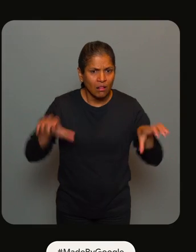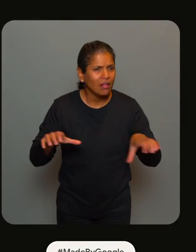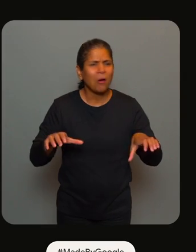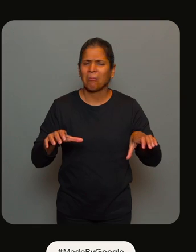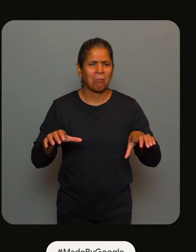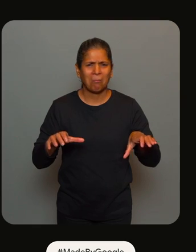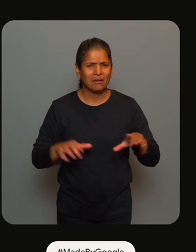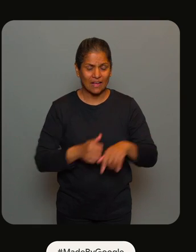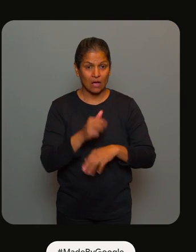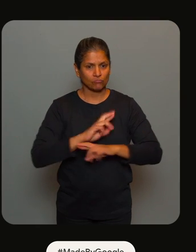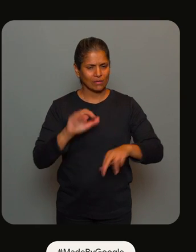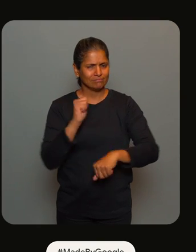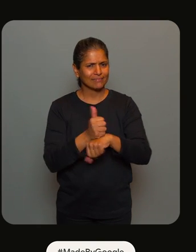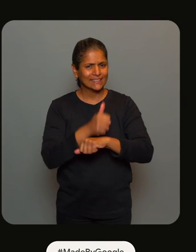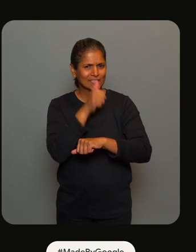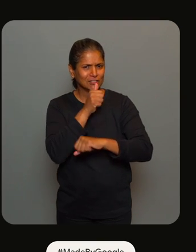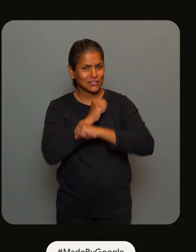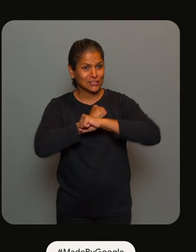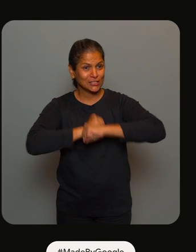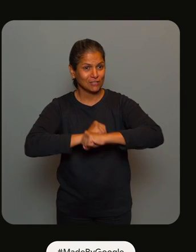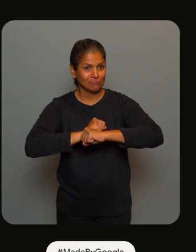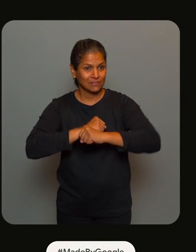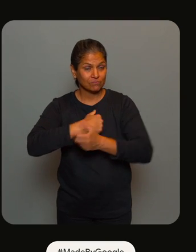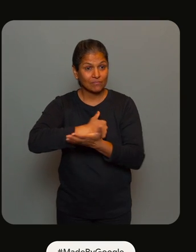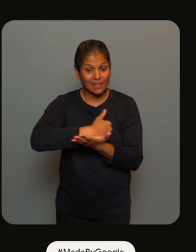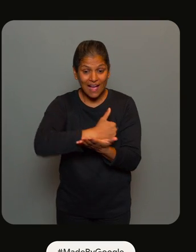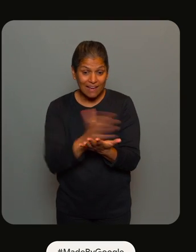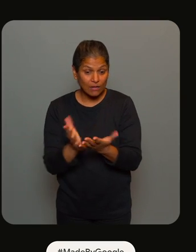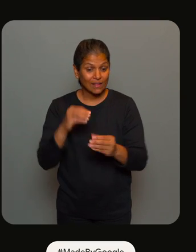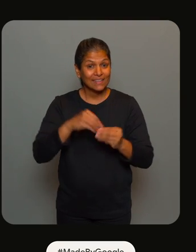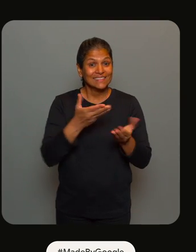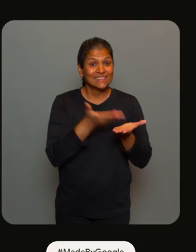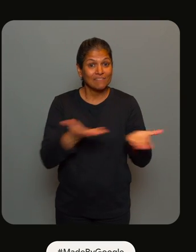Every Pixel device is designed to deliver a level of personal